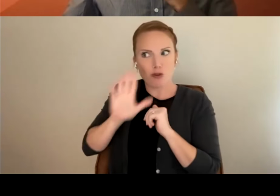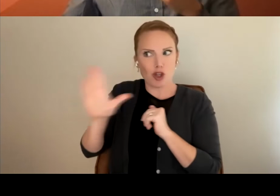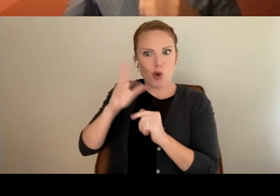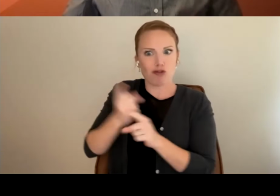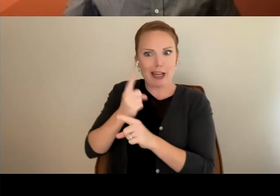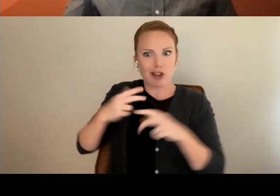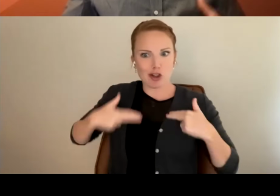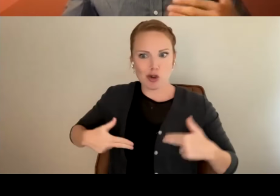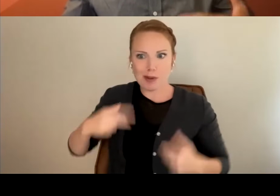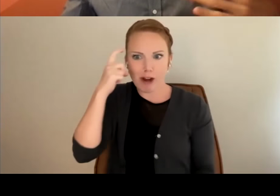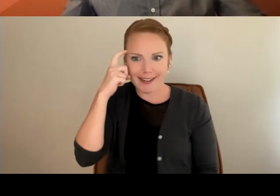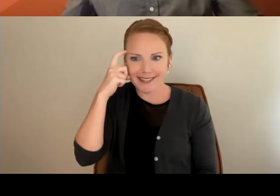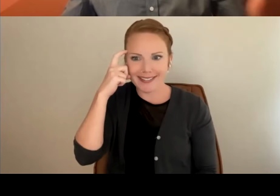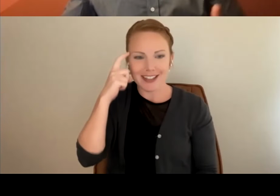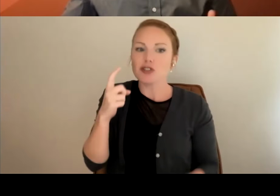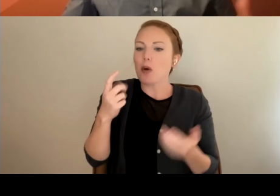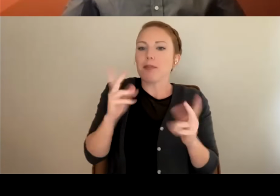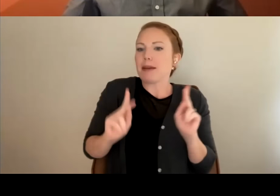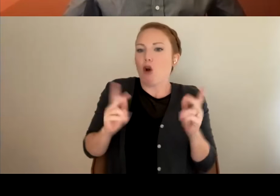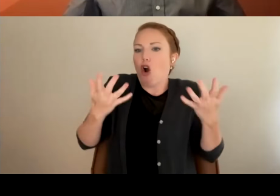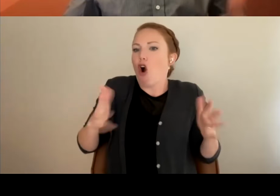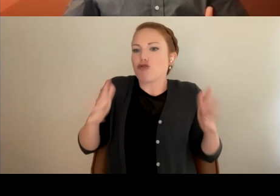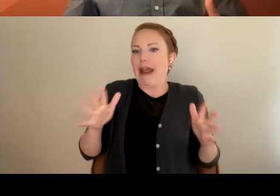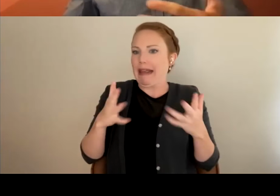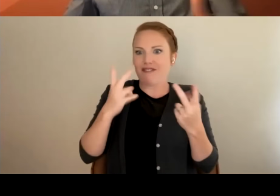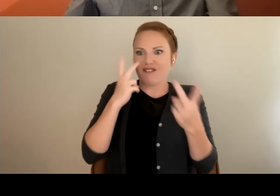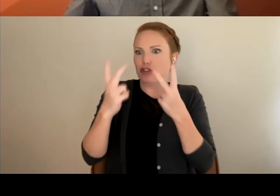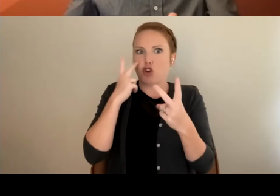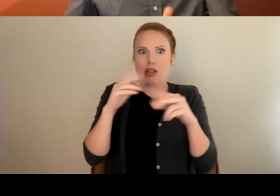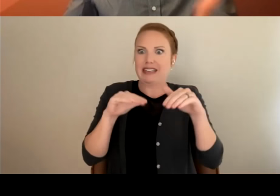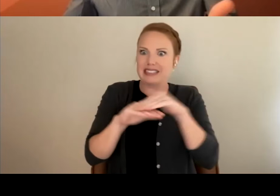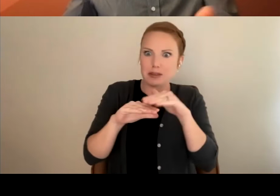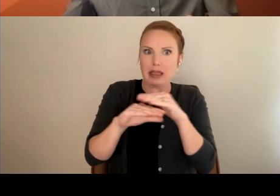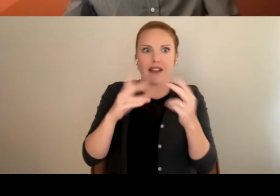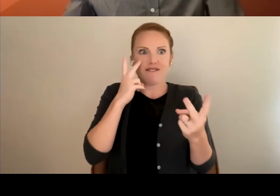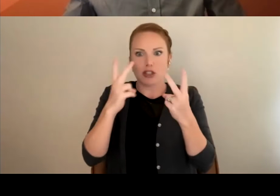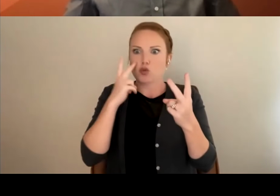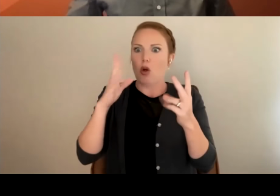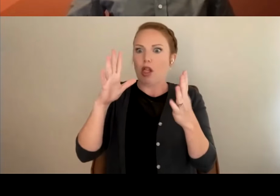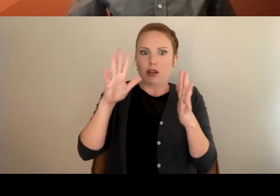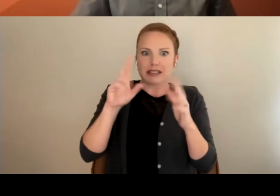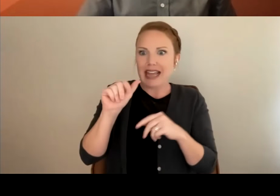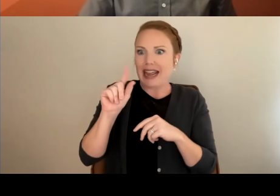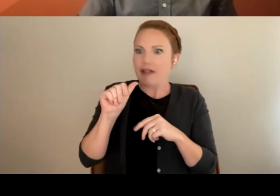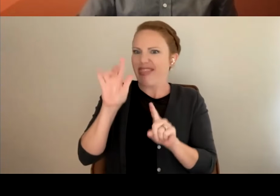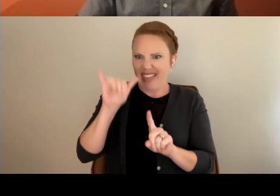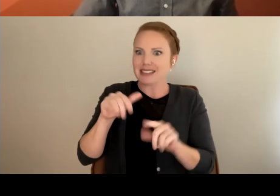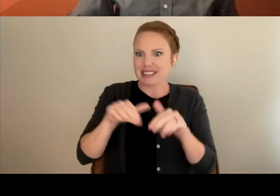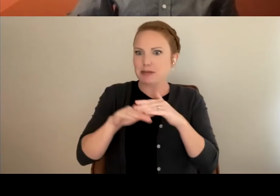if we just look over kind of a brief history of data visualization and UX, I'm showing